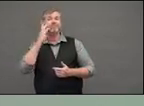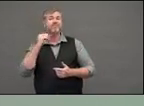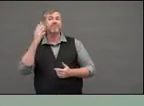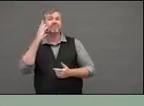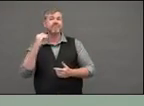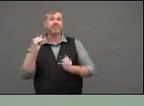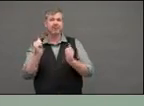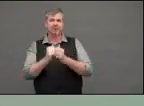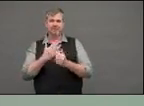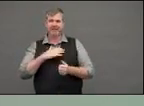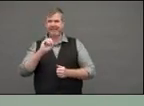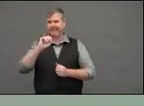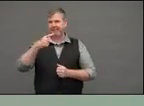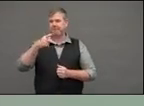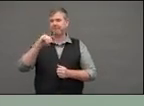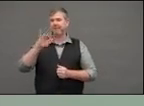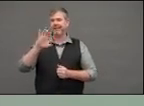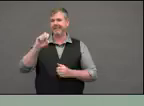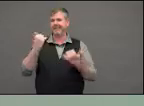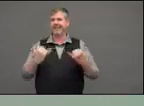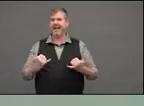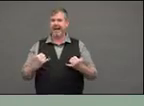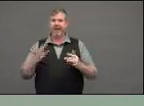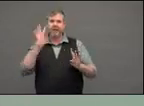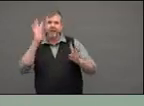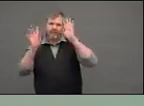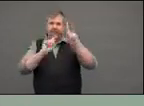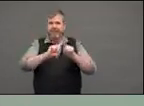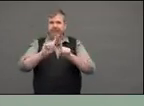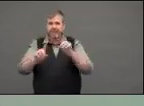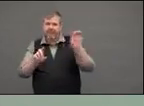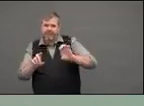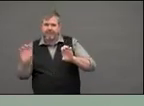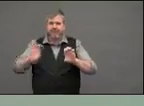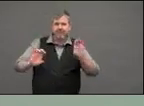what else i can create so just you know i had to do a lot of that